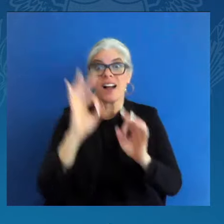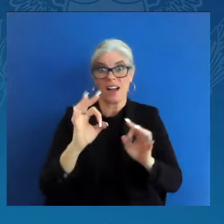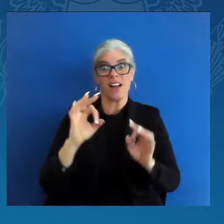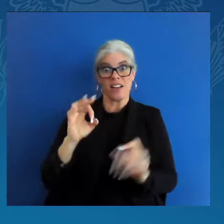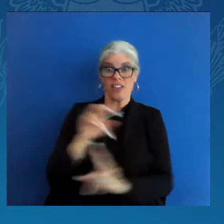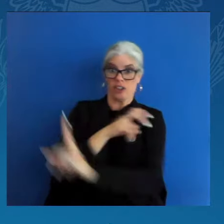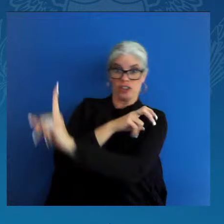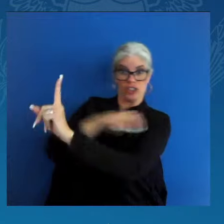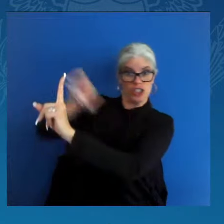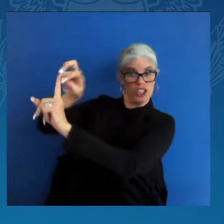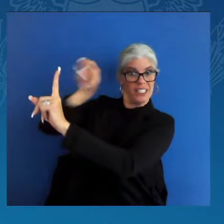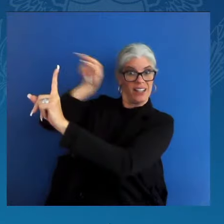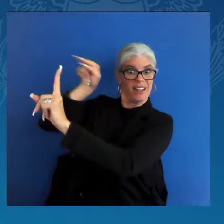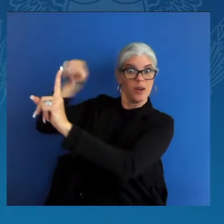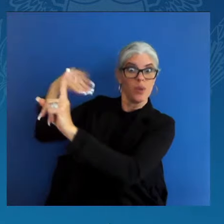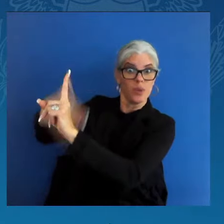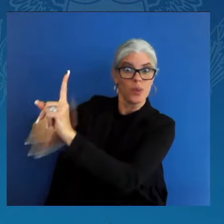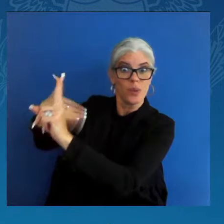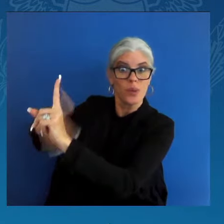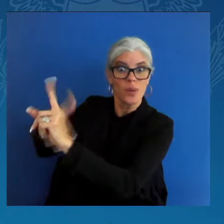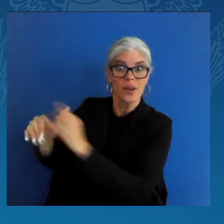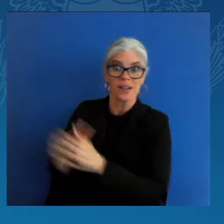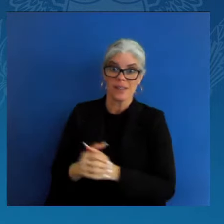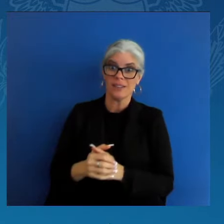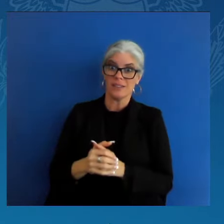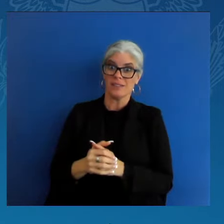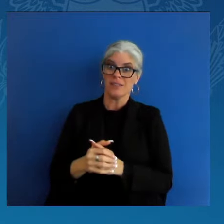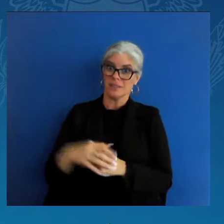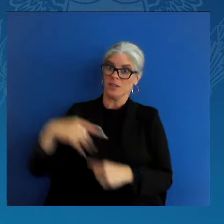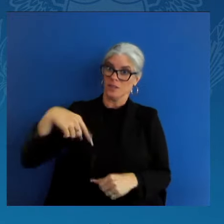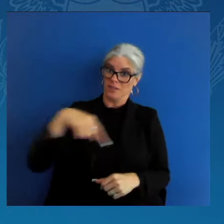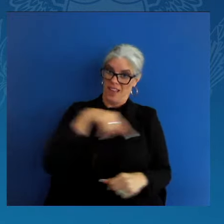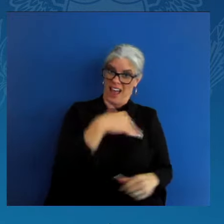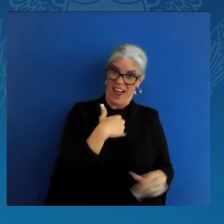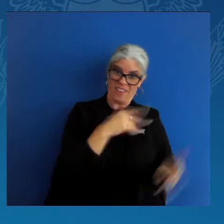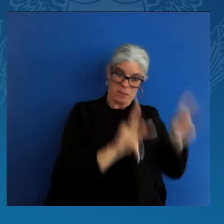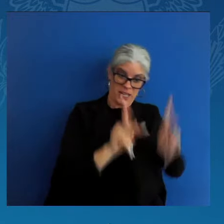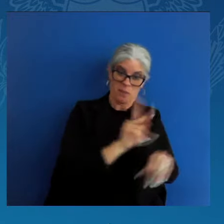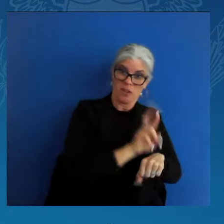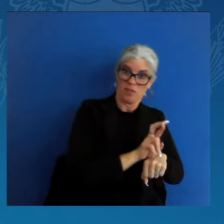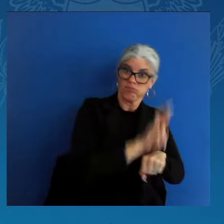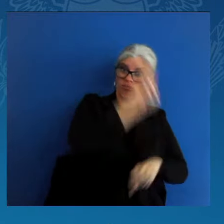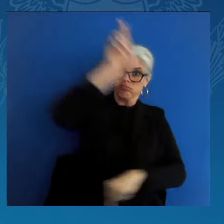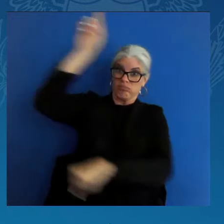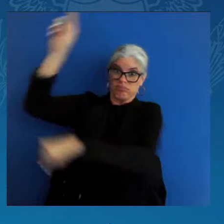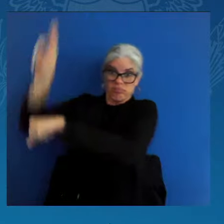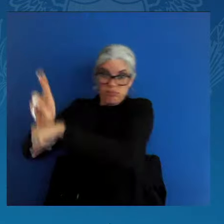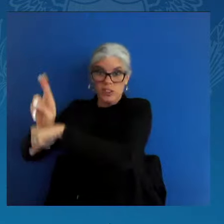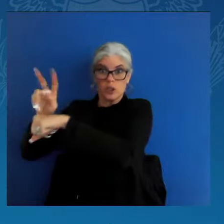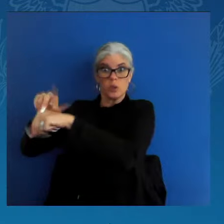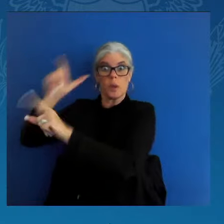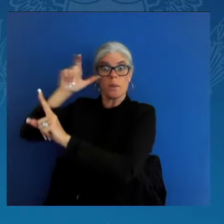one under development by NASA and one under development by our European Space Agency partners